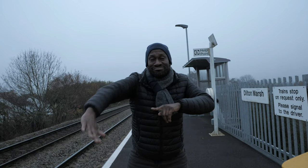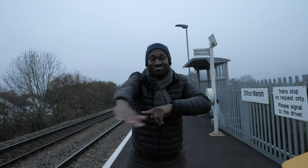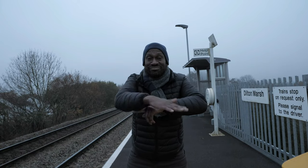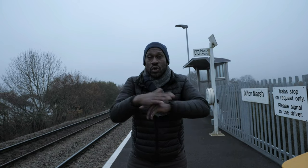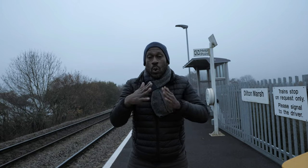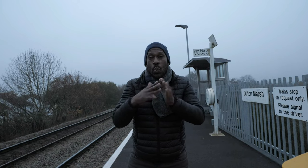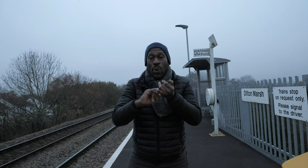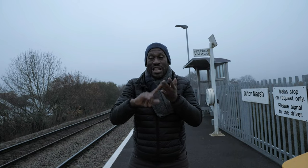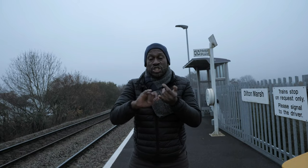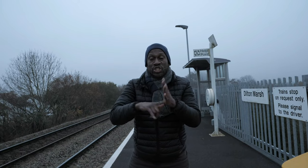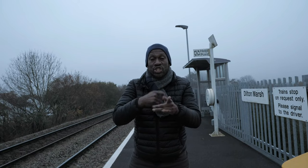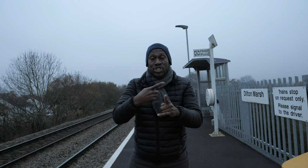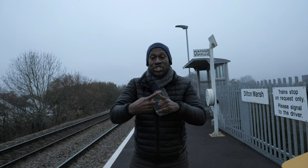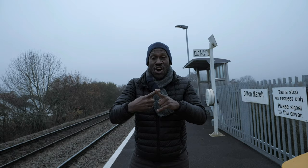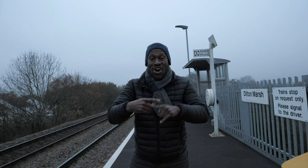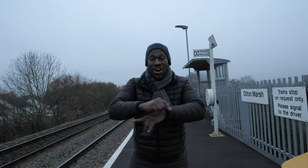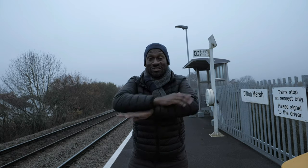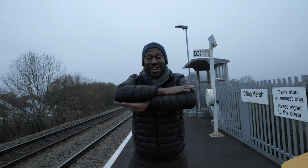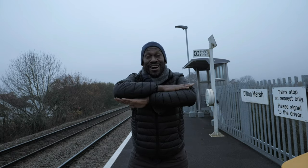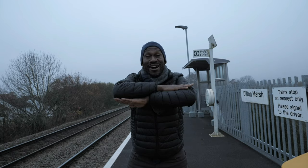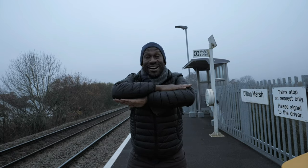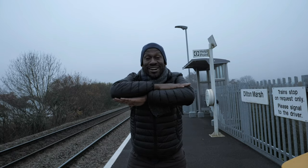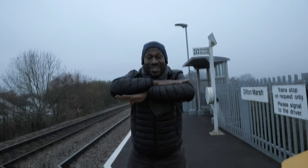Waits through the Wiltshire night.